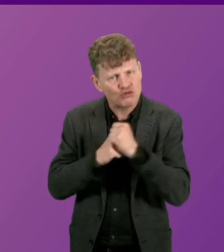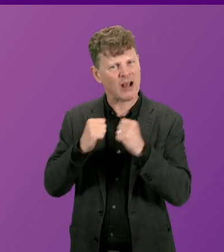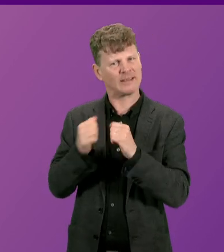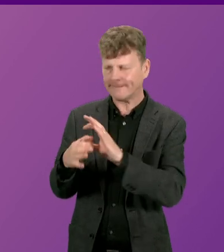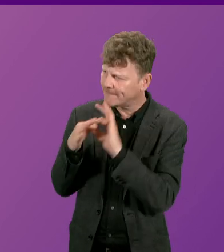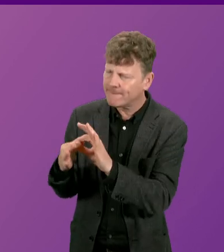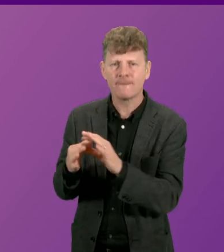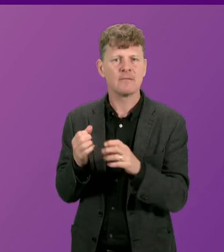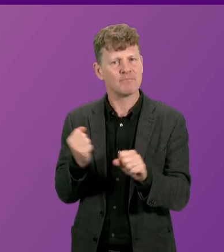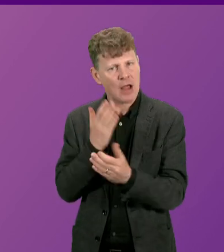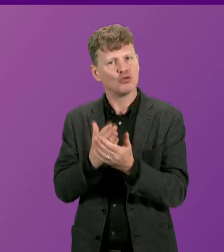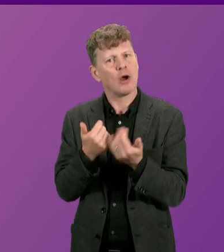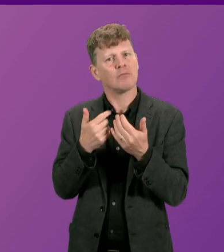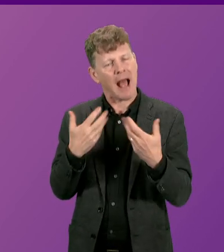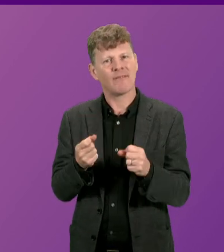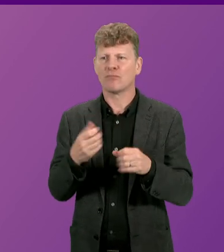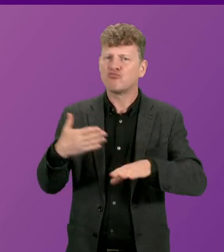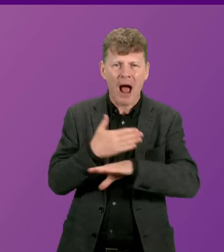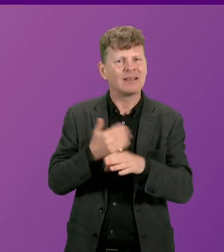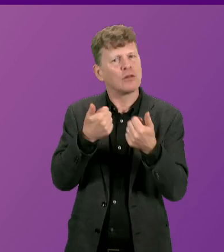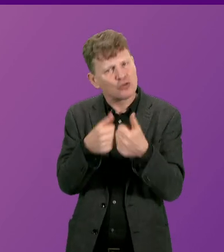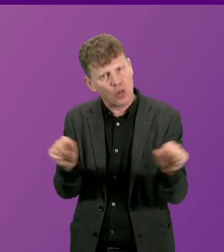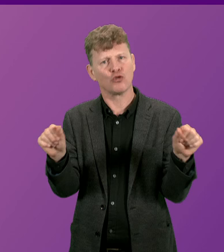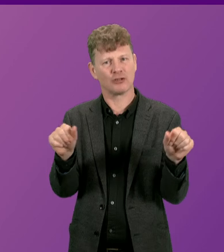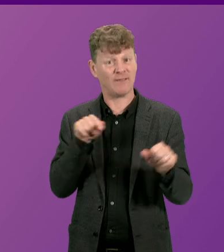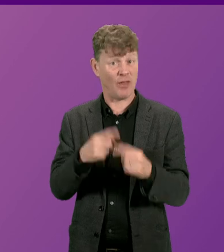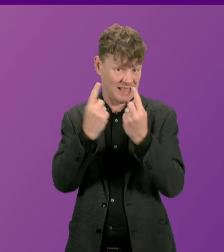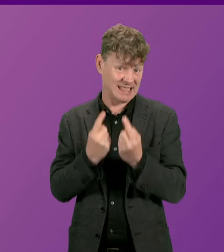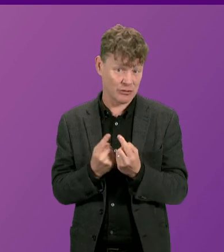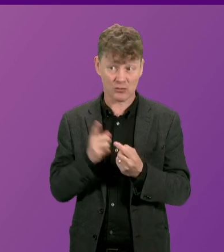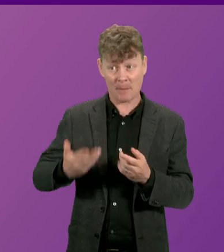so that we can find practical solutions to the issues that have been put to me by businesses.